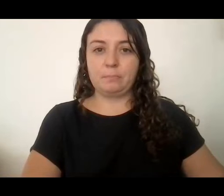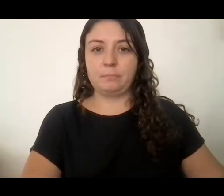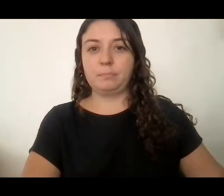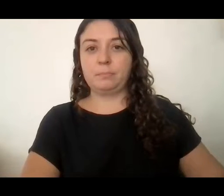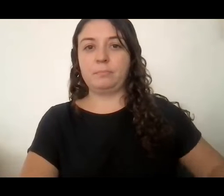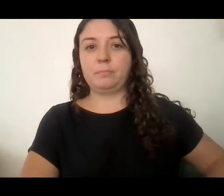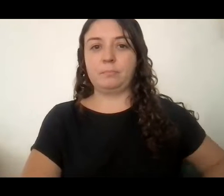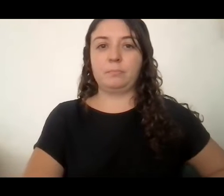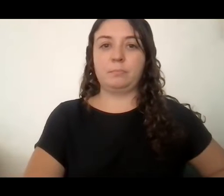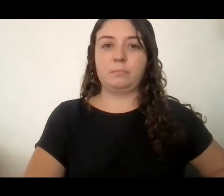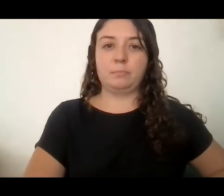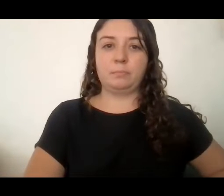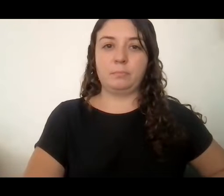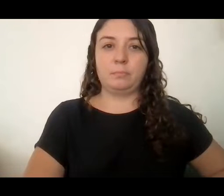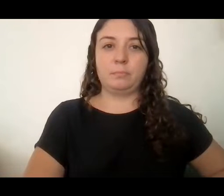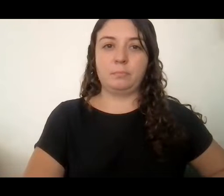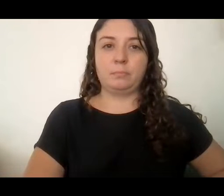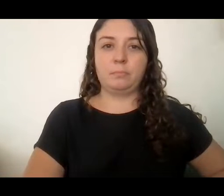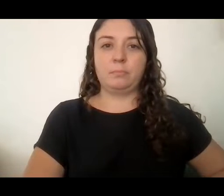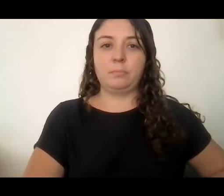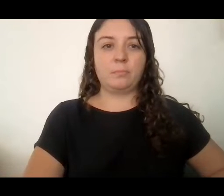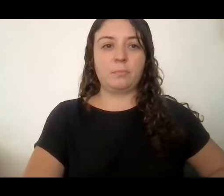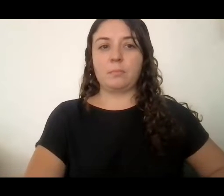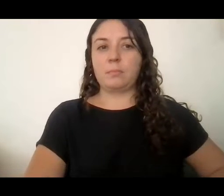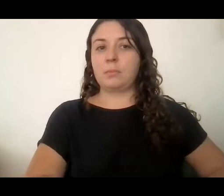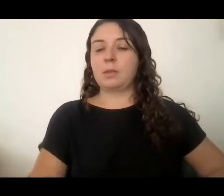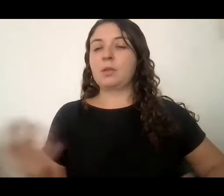business, essentially what you are doing is you are giving some basic information about what this